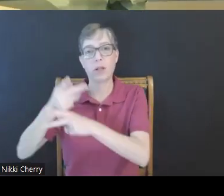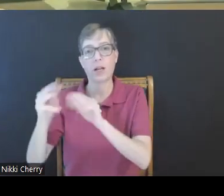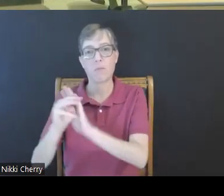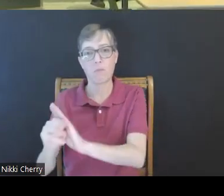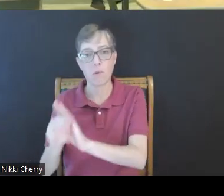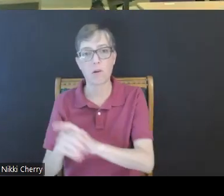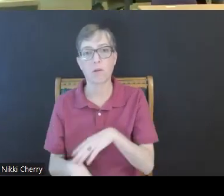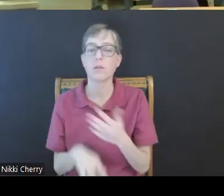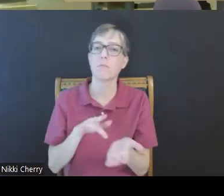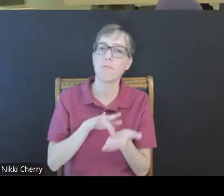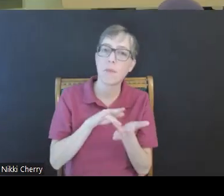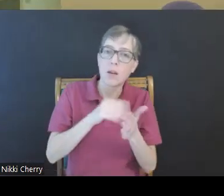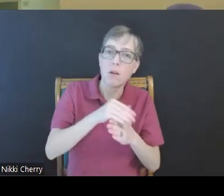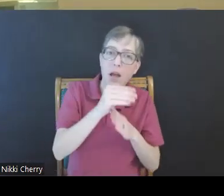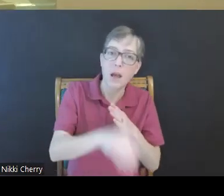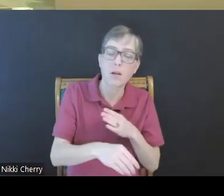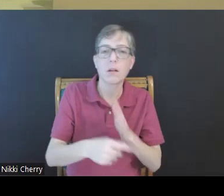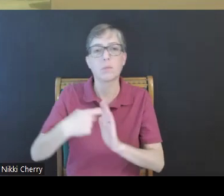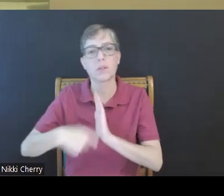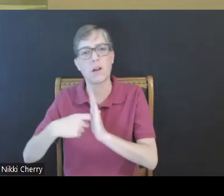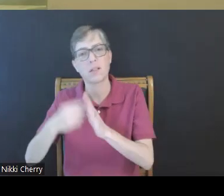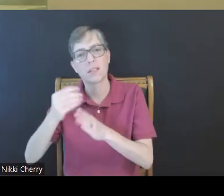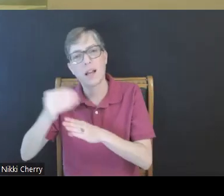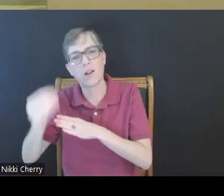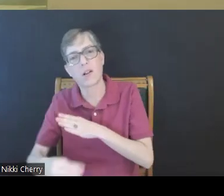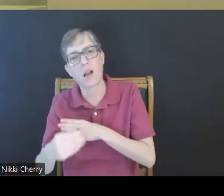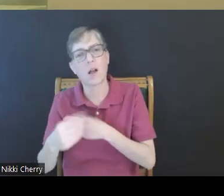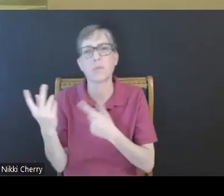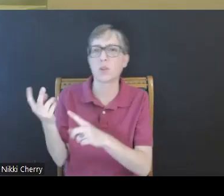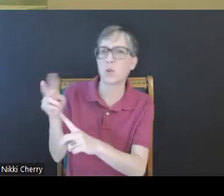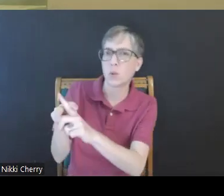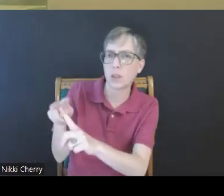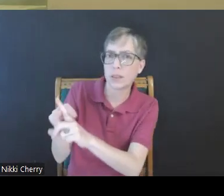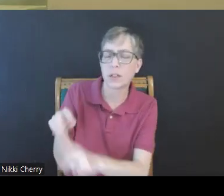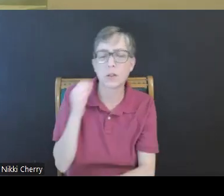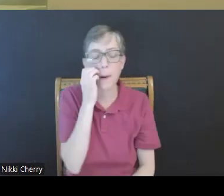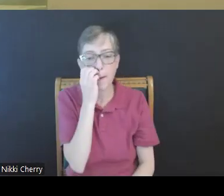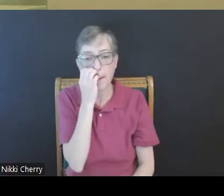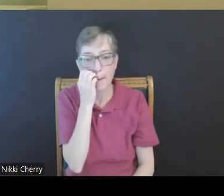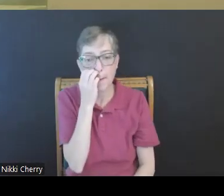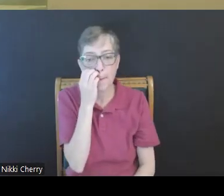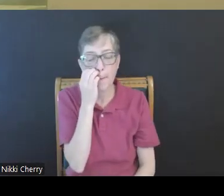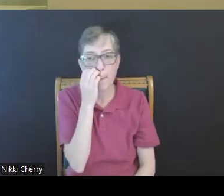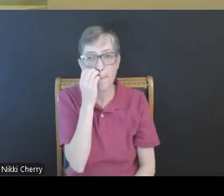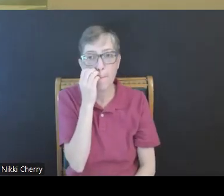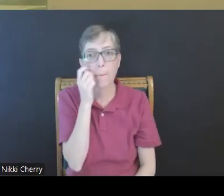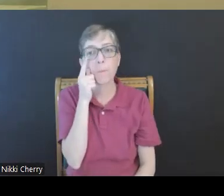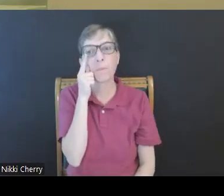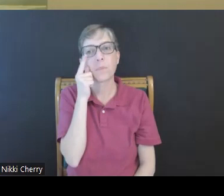their cost outcomes uh utilization but but the one that struck me the most uh was in your perinatal